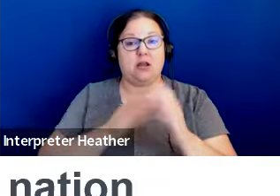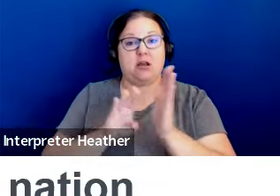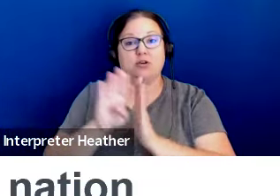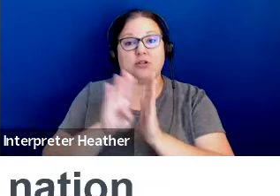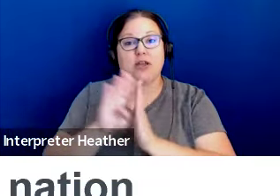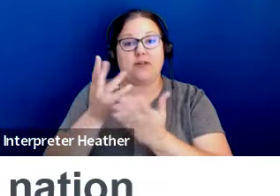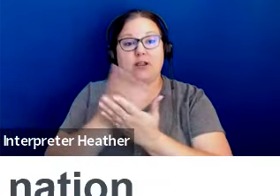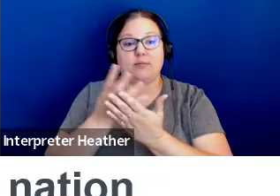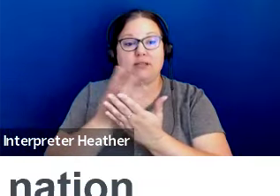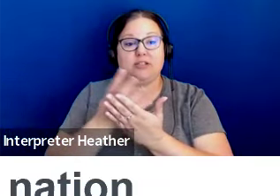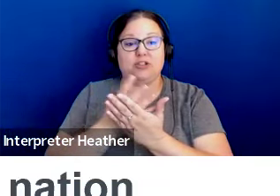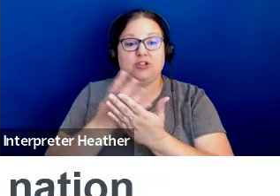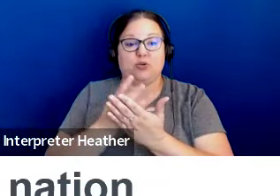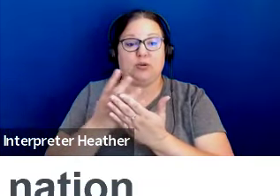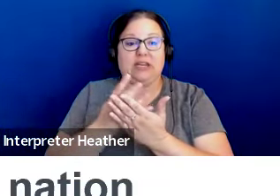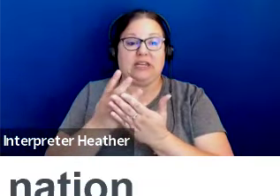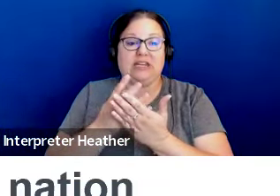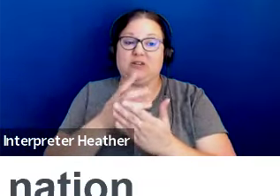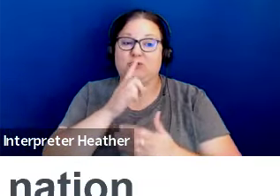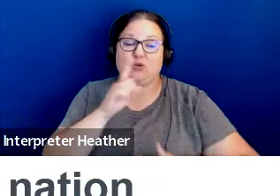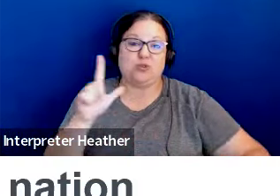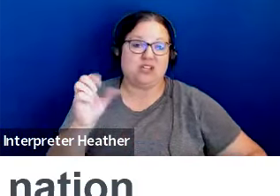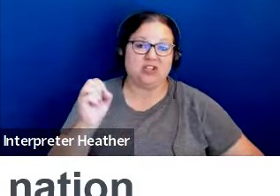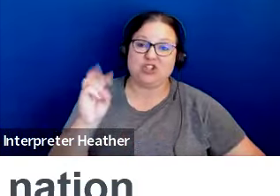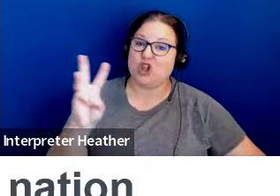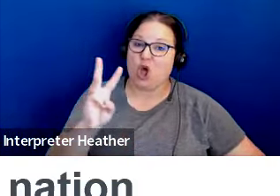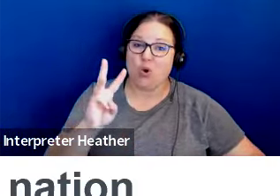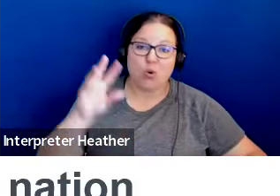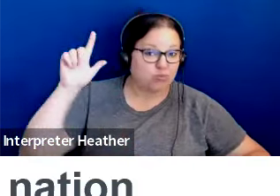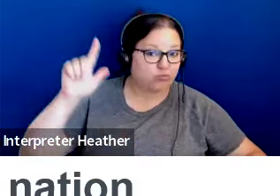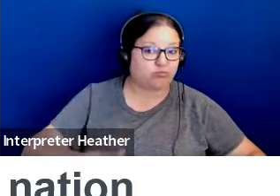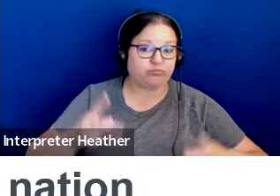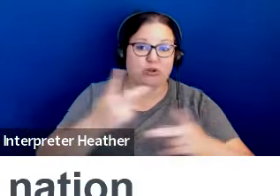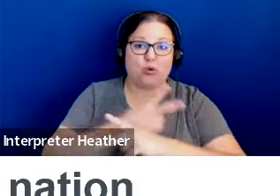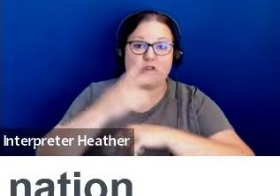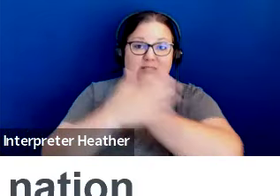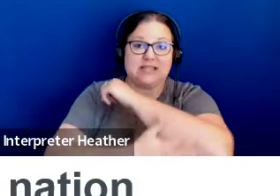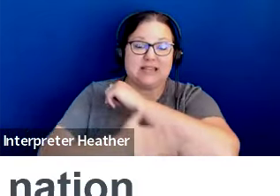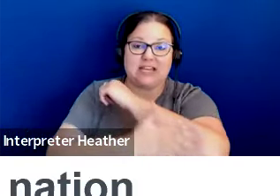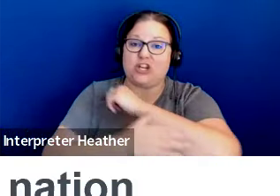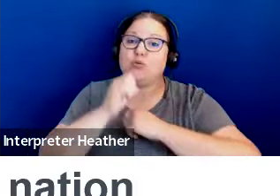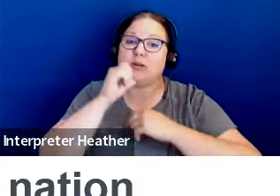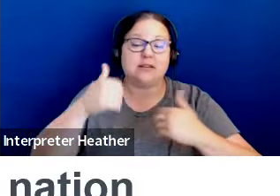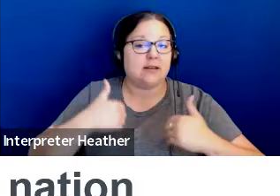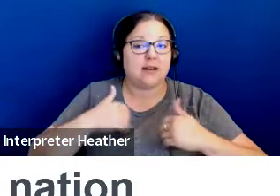rate in Mississippi was the lowest in the nation. We did not have enough child health practitioners